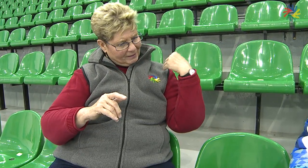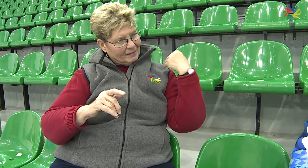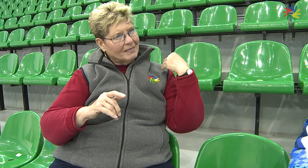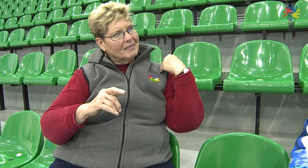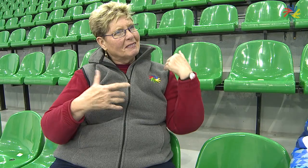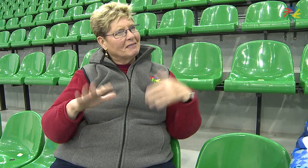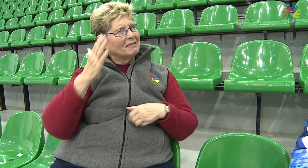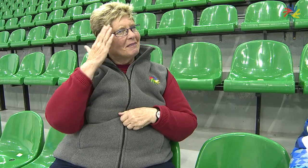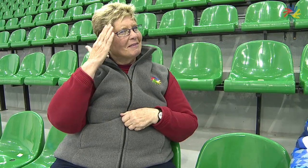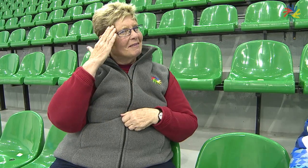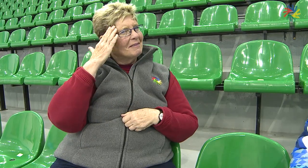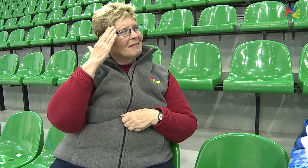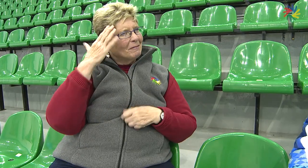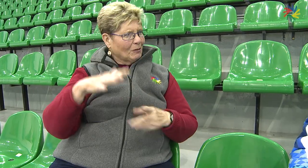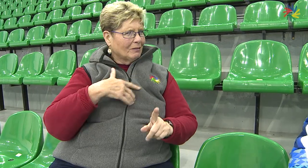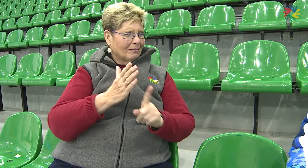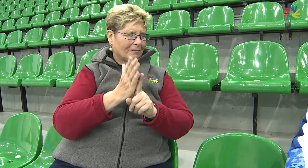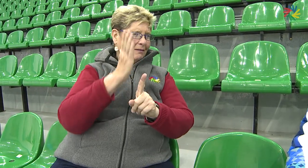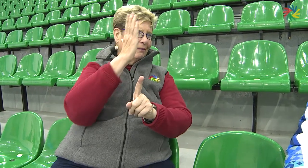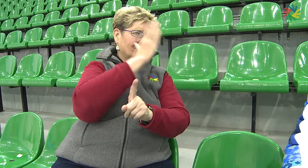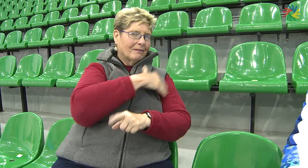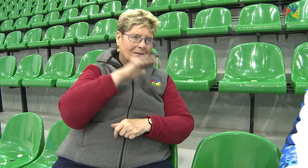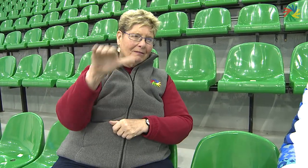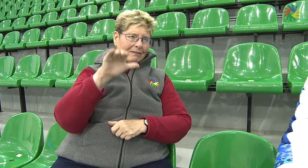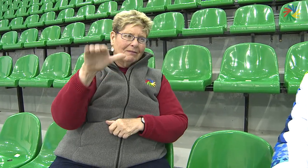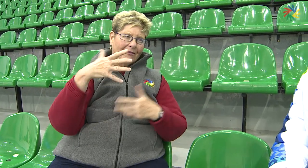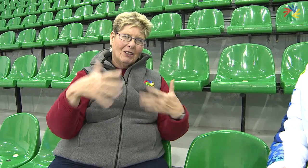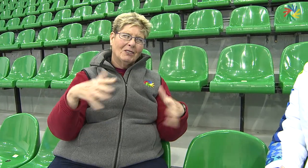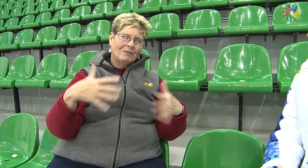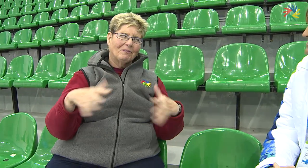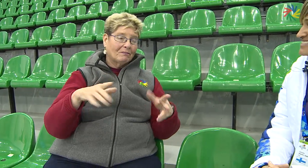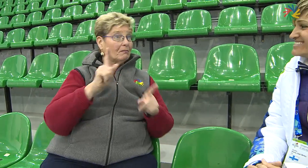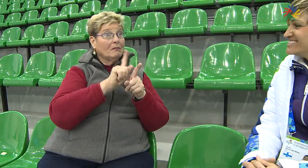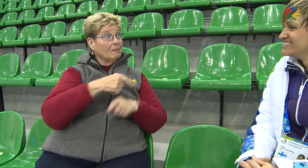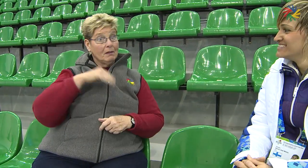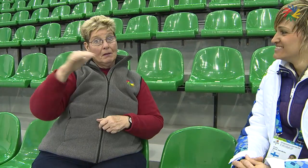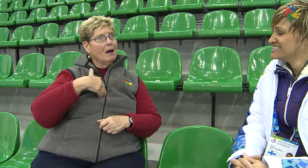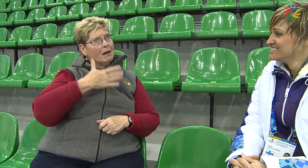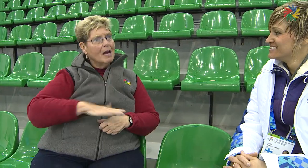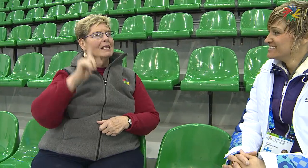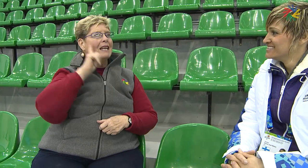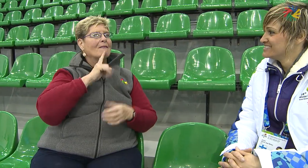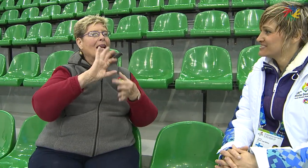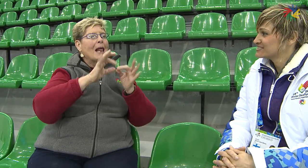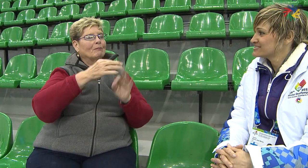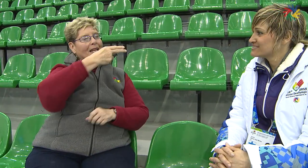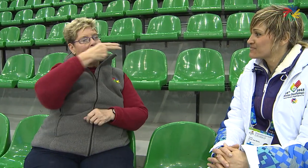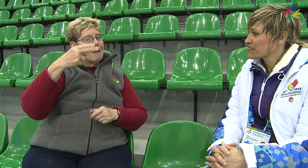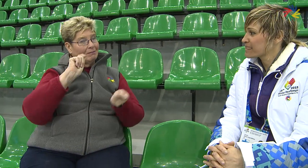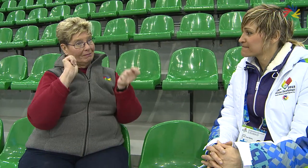Oh, I know the IOC is aware of this, as I’ve been there. I recall requesting them to approve our name change to